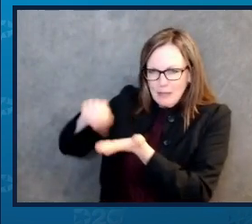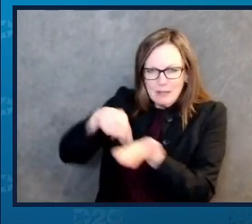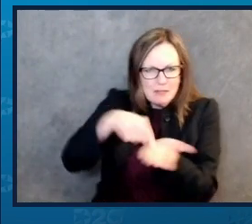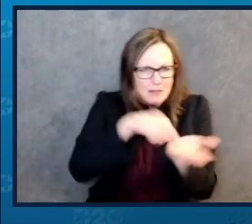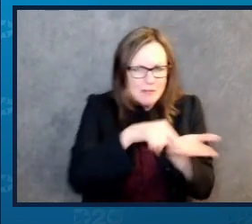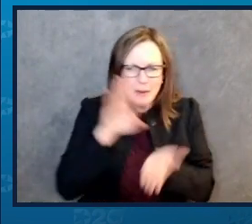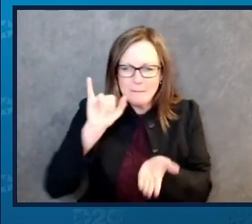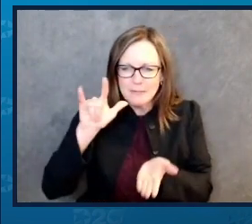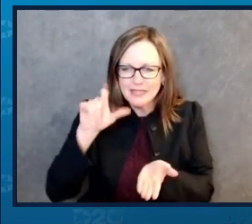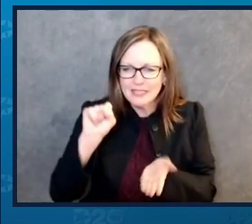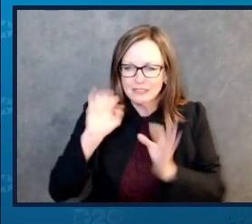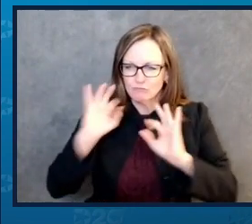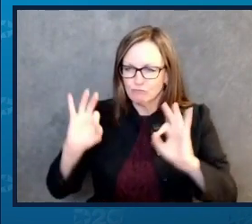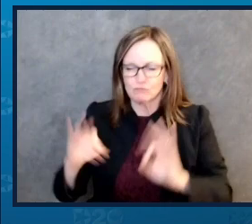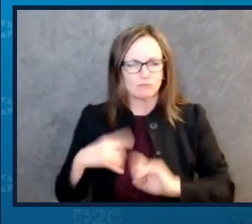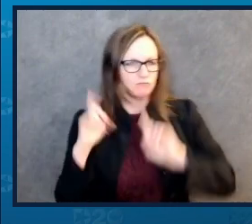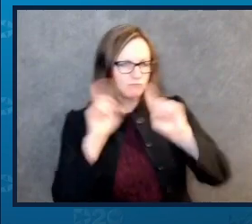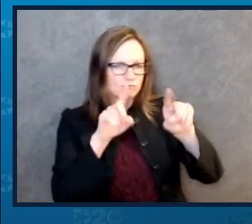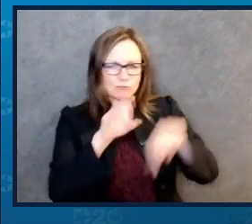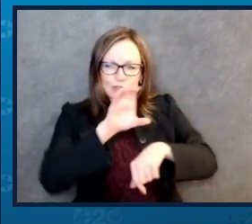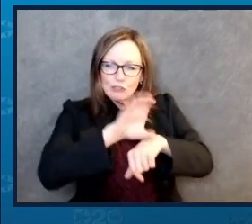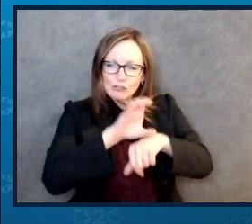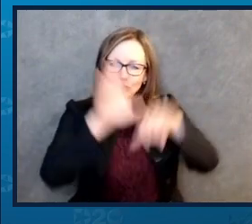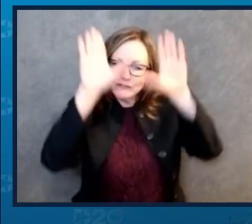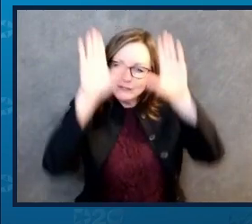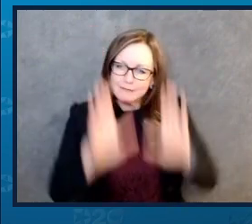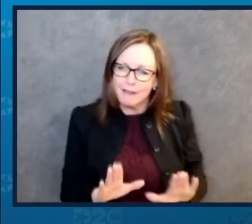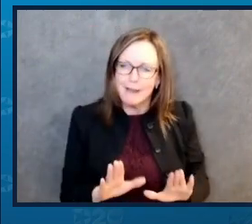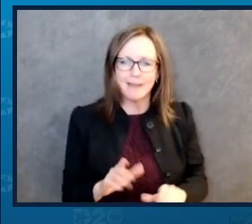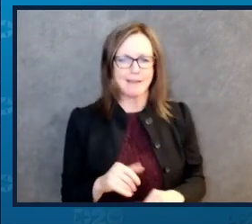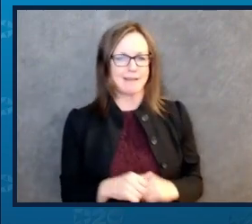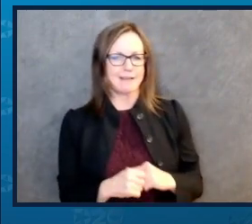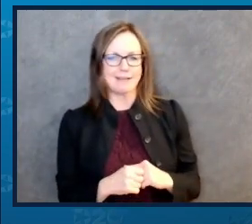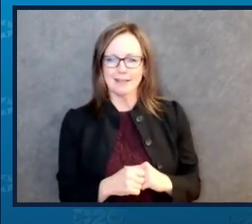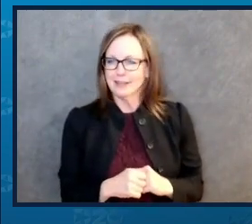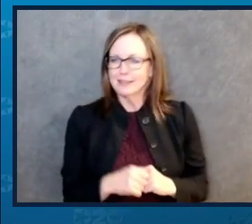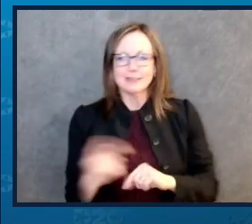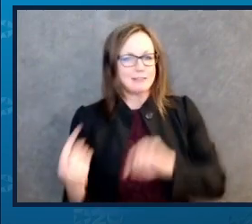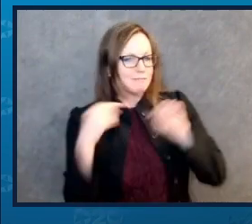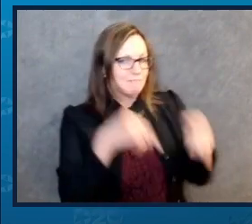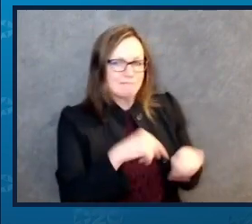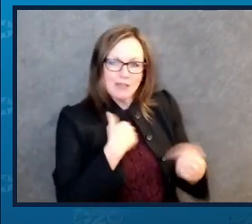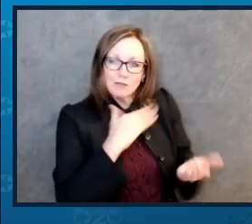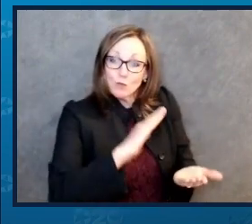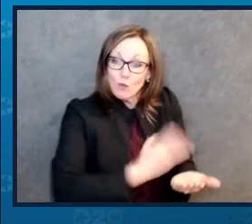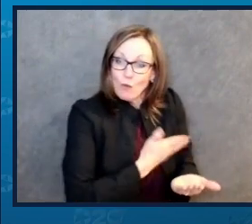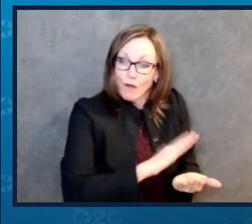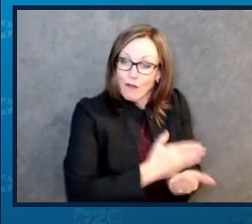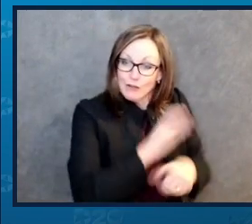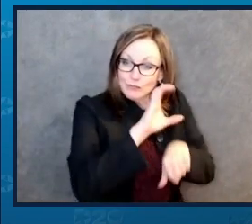TO CHURCH FOR CHOIR PRACTICE. SHE MADE IT LOOK EASY ALTHOUGH IT NEVER WAS.